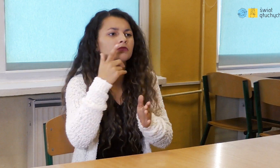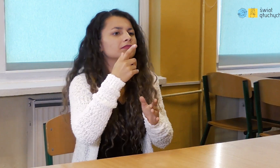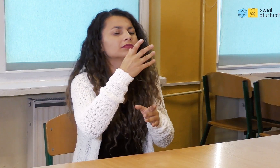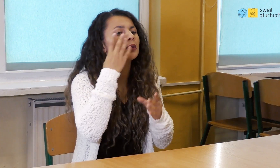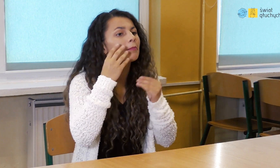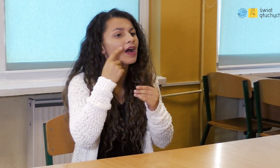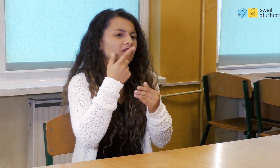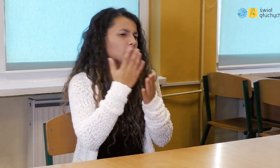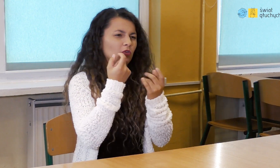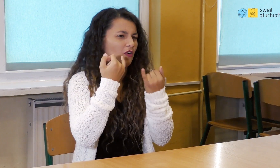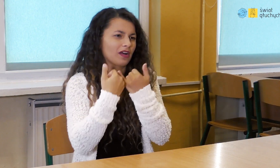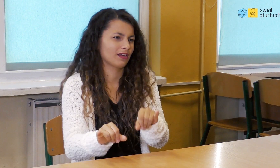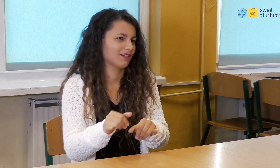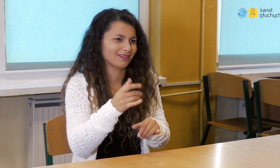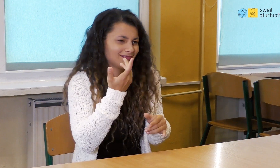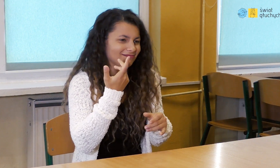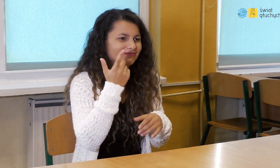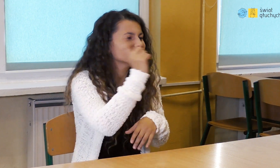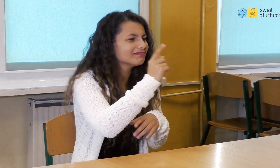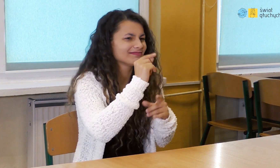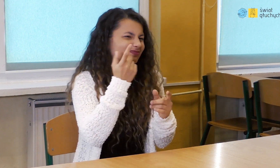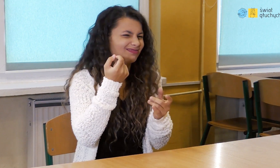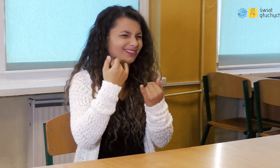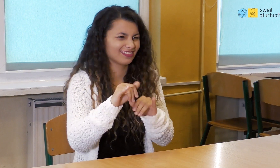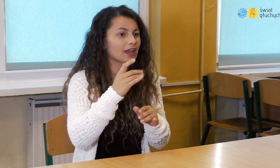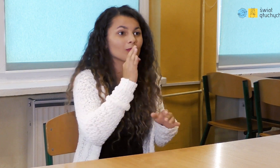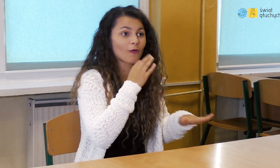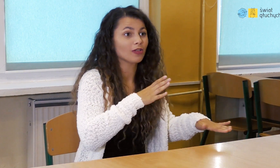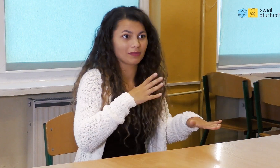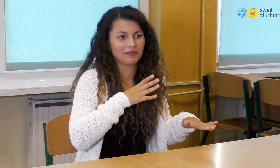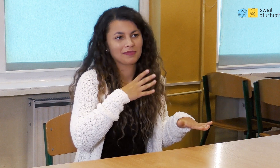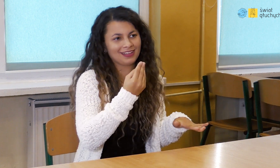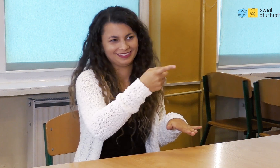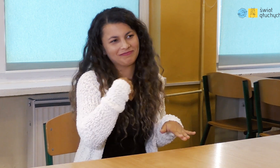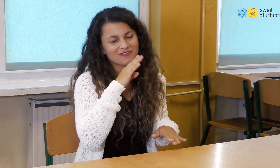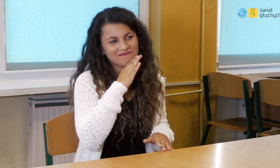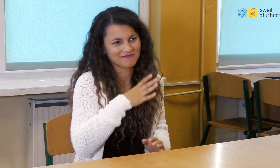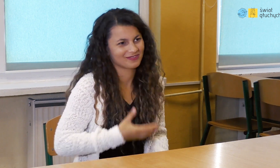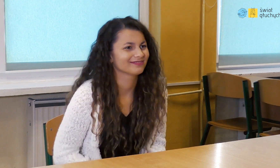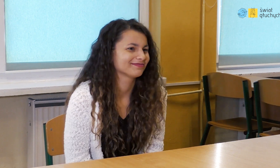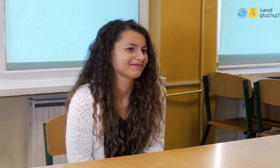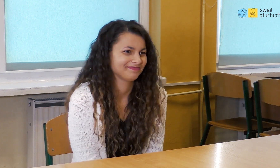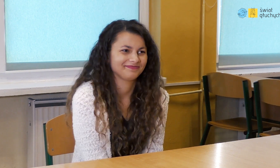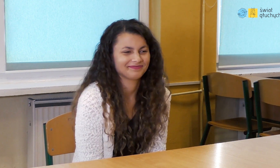Over time, these games were slightly different.